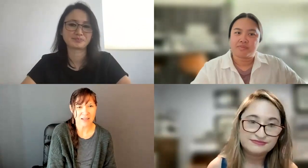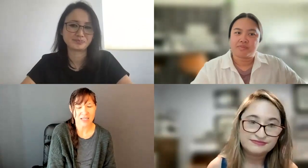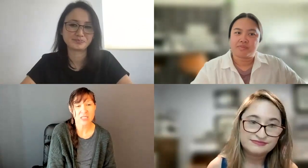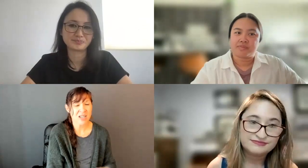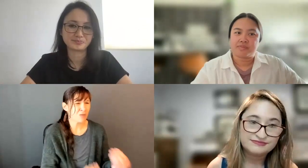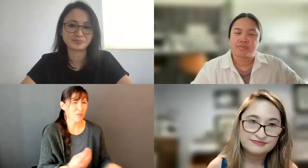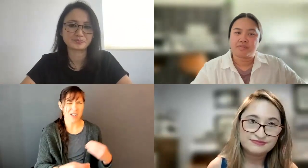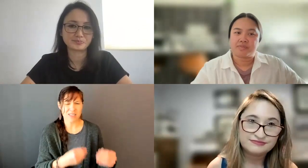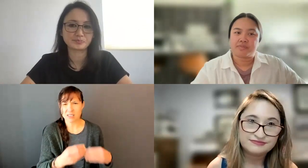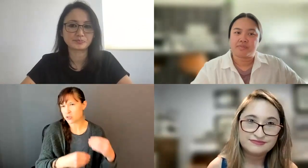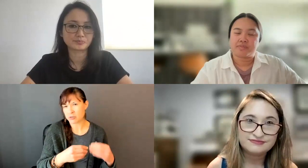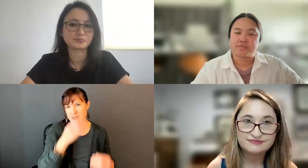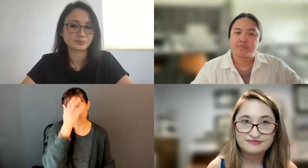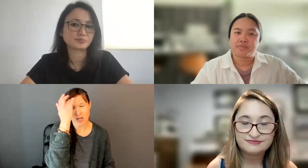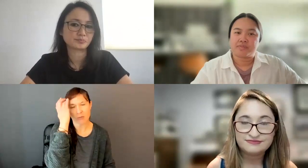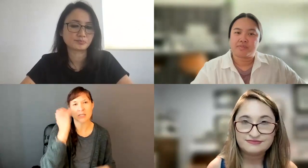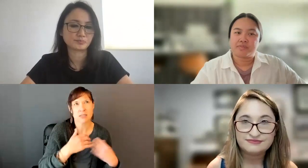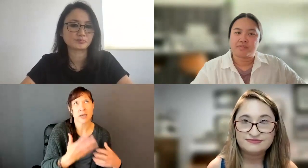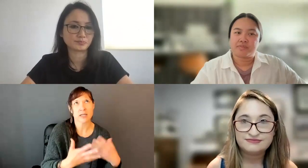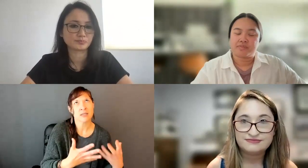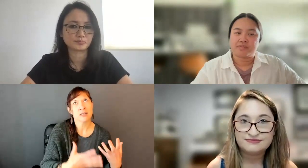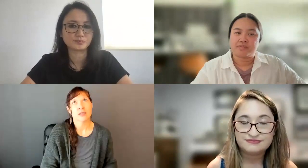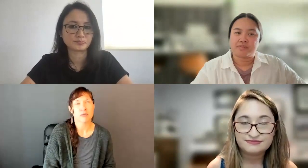of a work in progress where we're trying to determine the right price points.